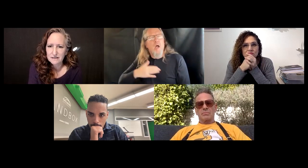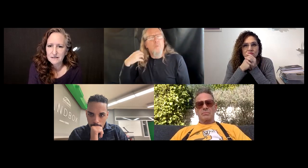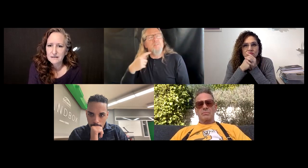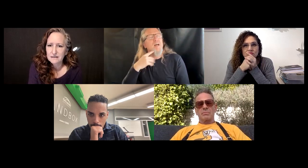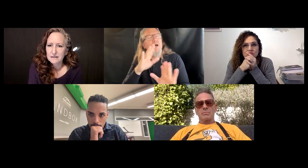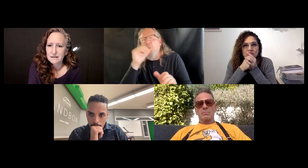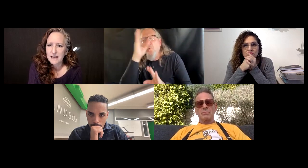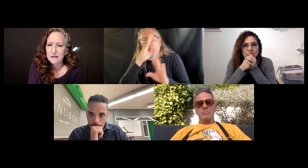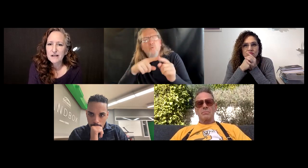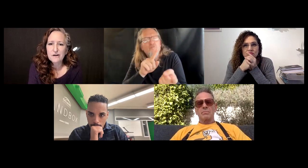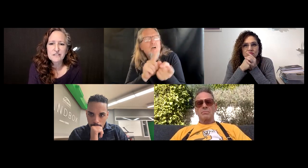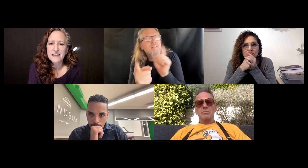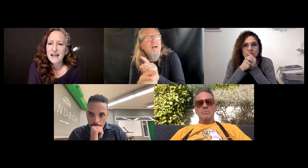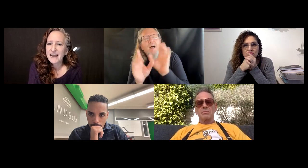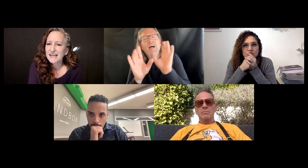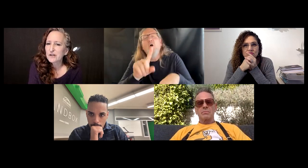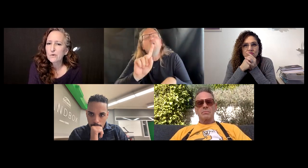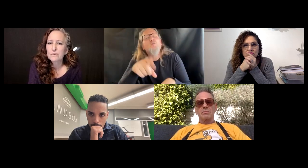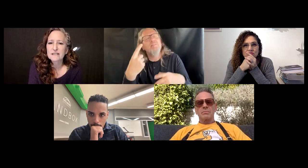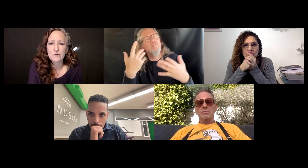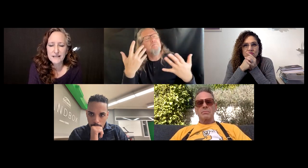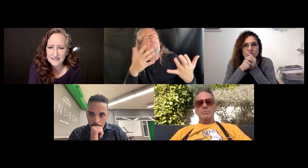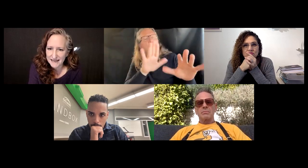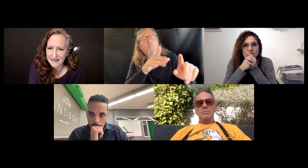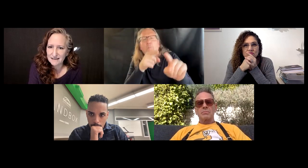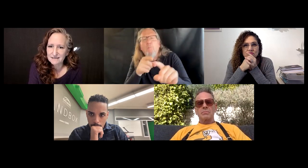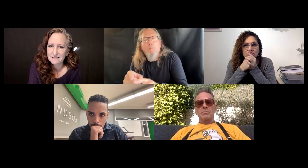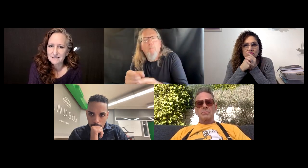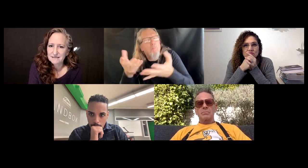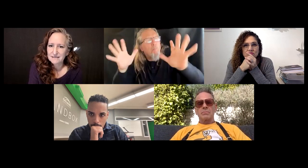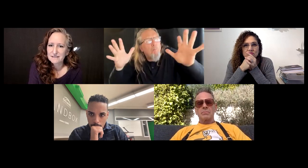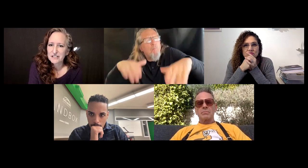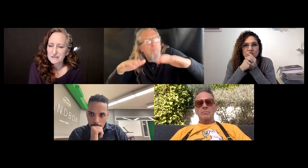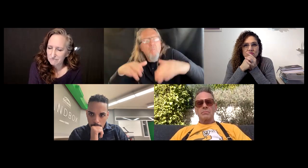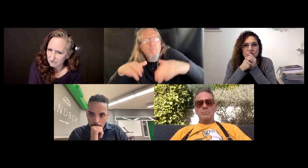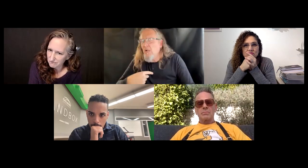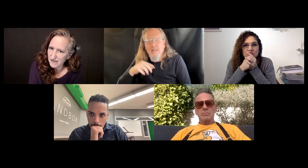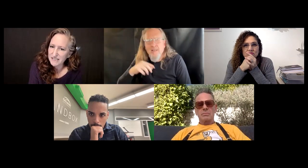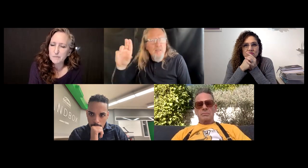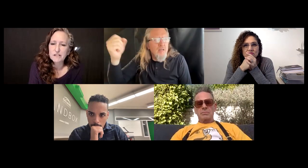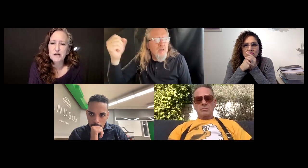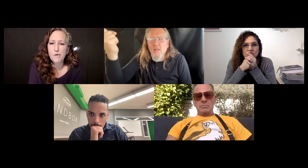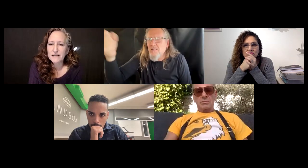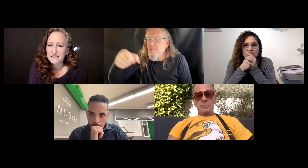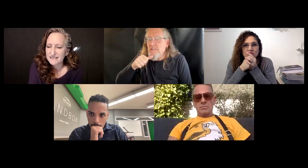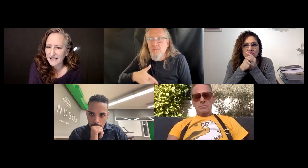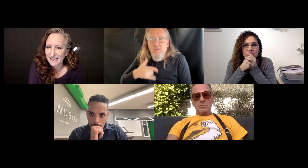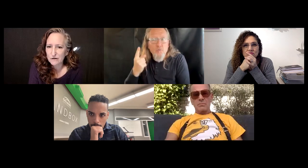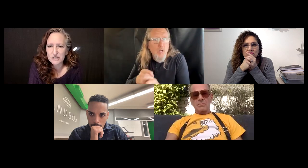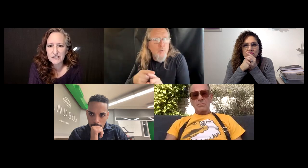And my coach said, hey, don't translate it. Just express your points in sign language. And I said, wait a minute.